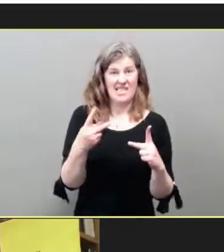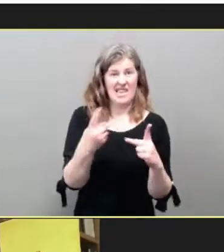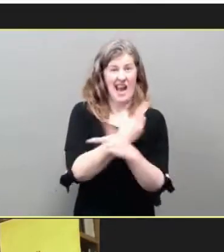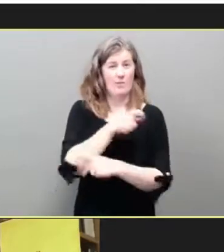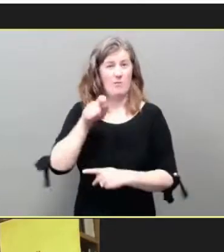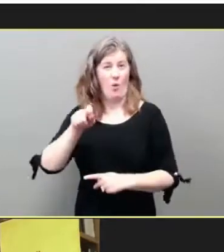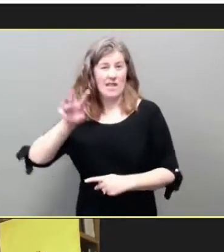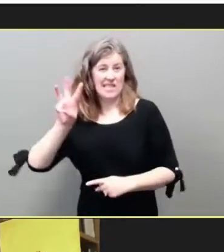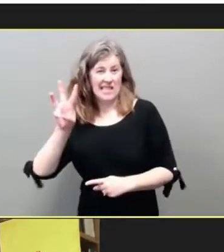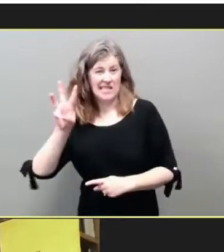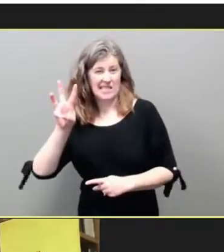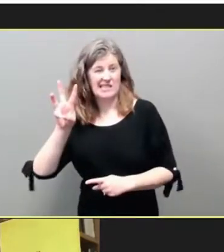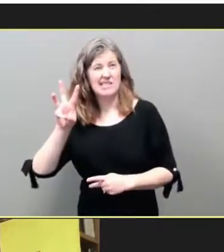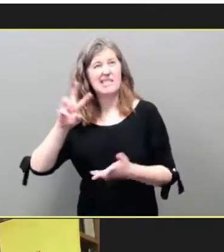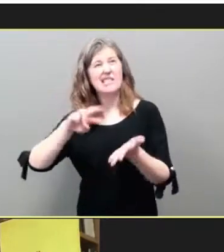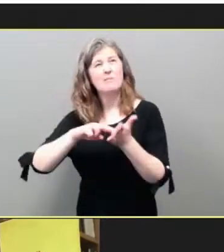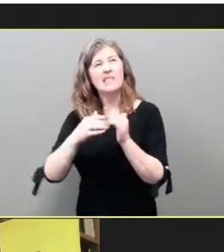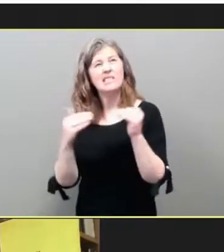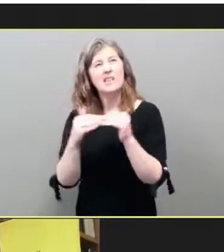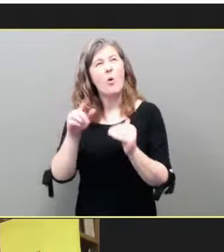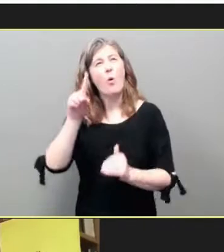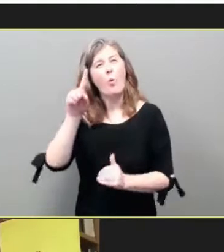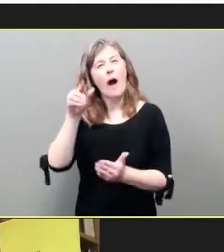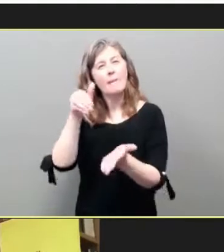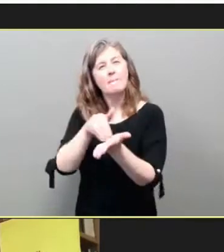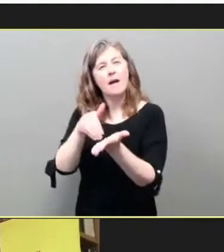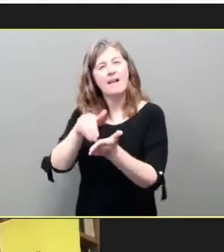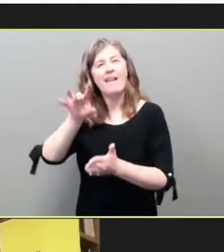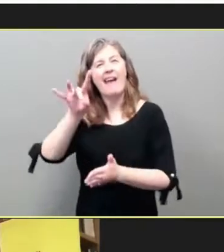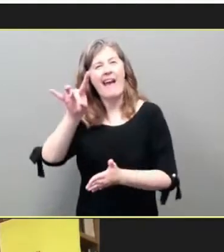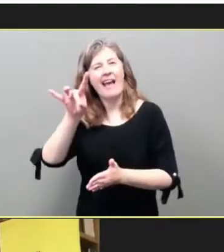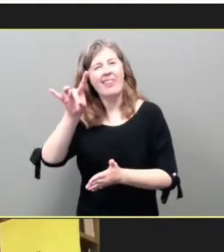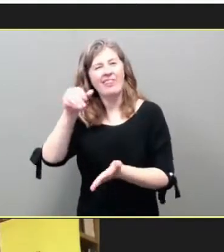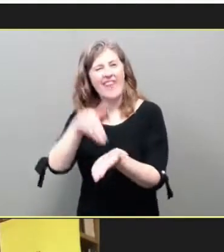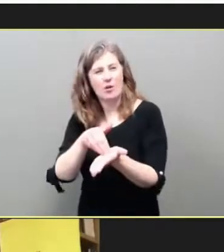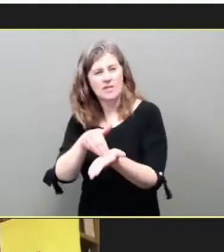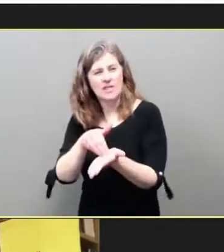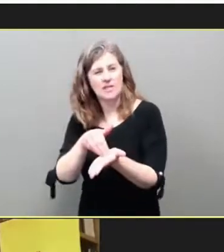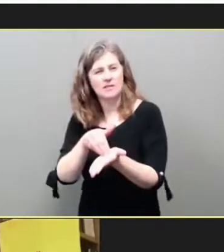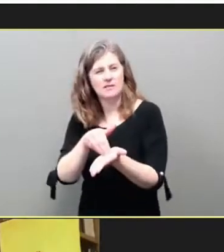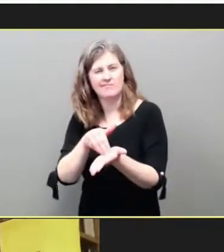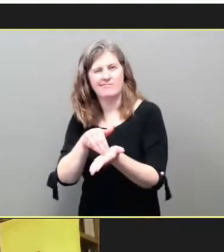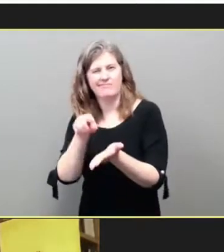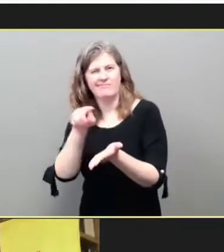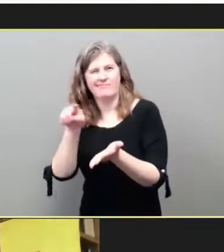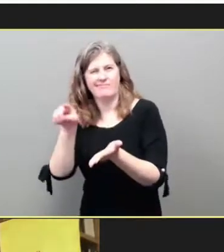they'll get 1,008,000 and an additional three numbers that I don't have in my